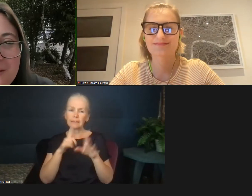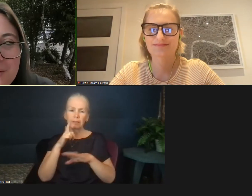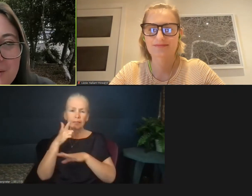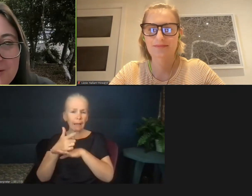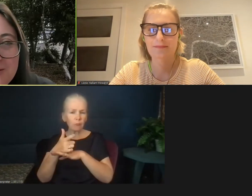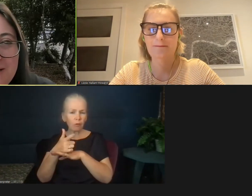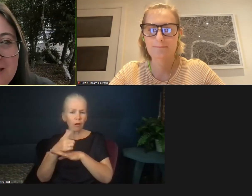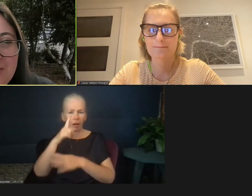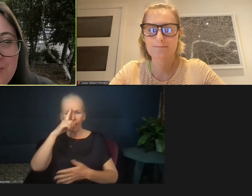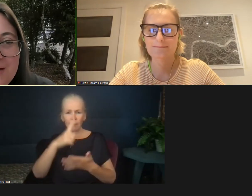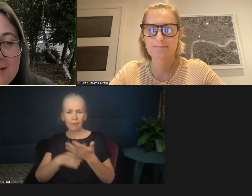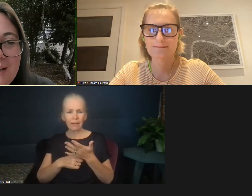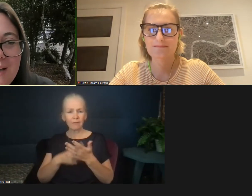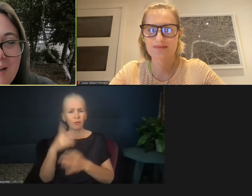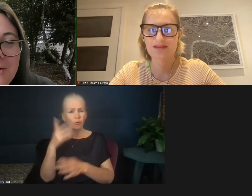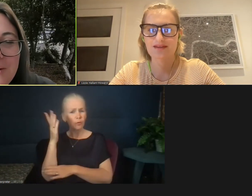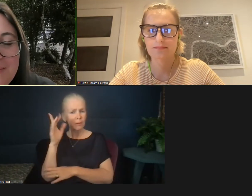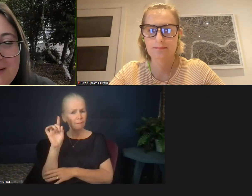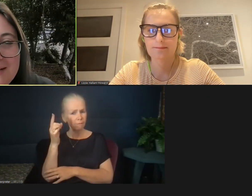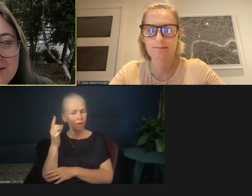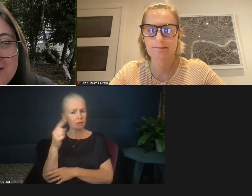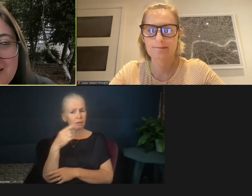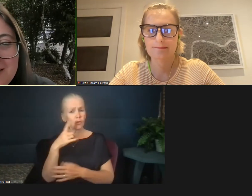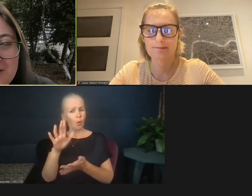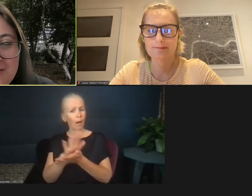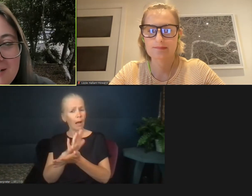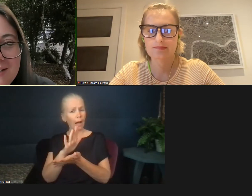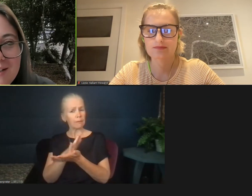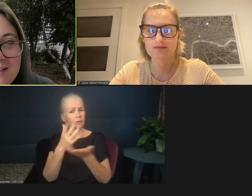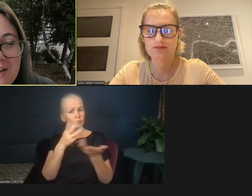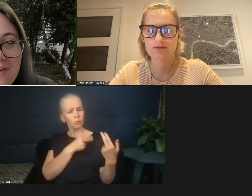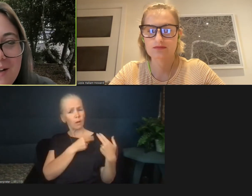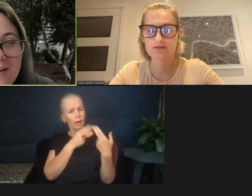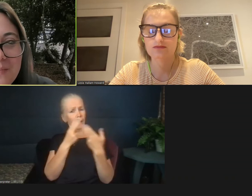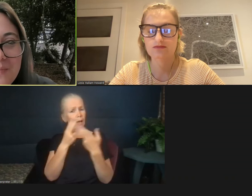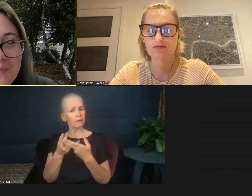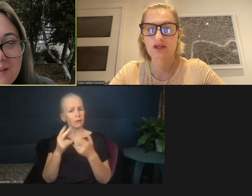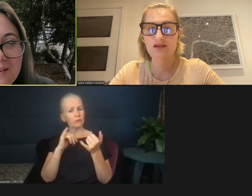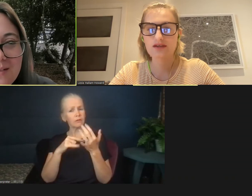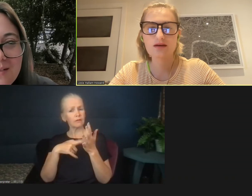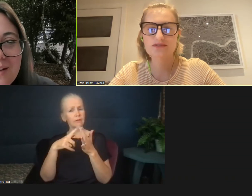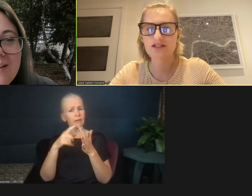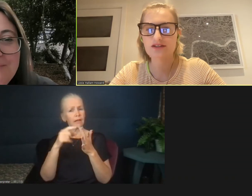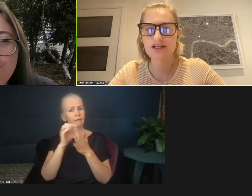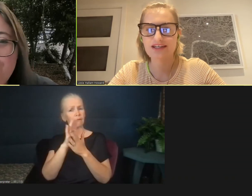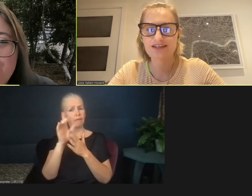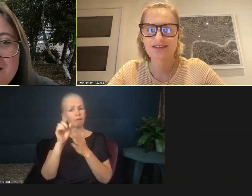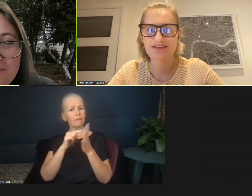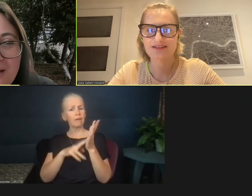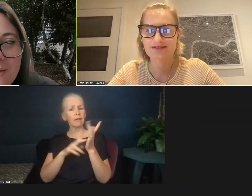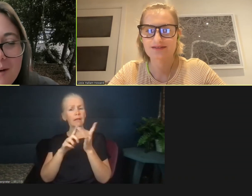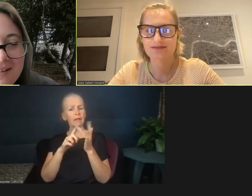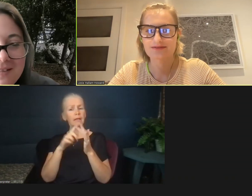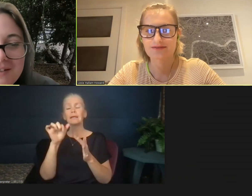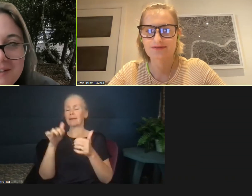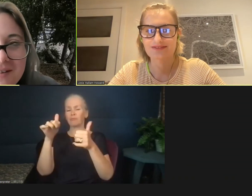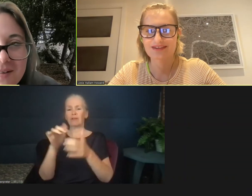that you're speaking first. Are you happy to just hand over to Stephanie? Lizzie: Yeah, absolutely. Alice: Brilliant. I will hand over to you, then.